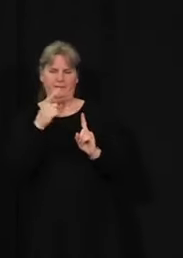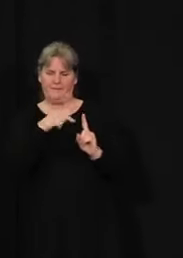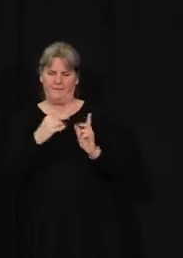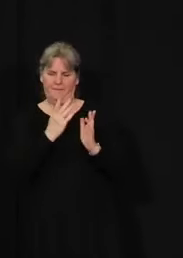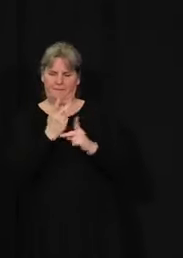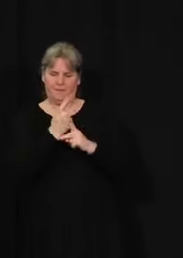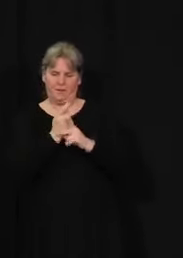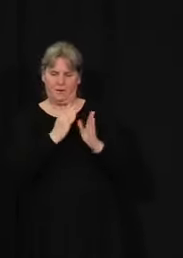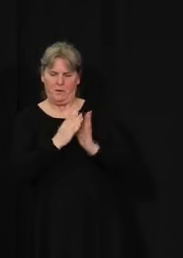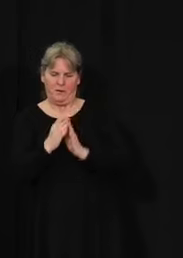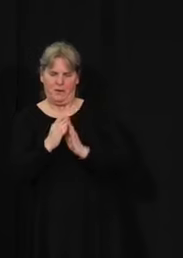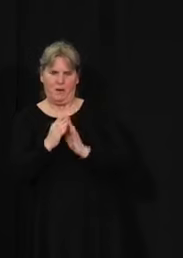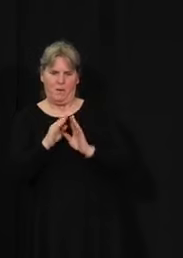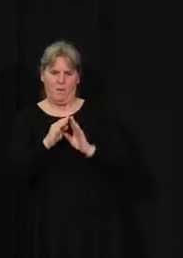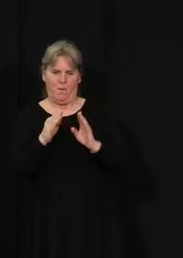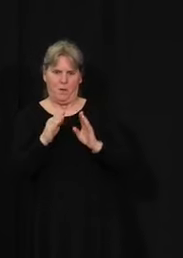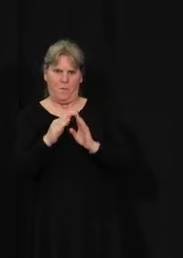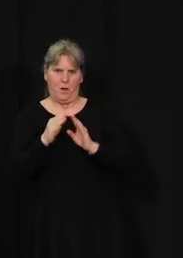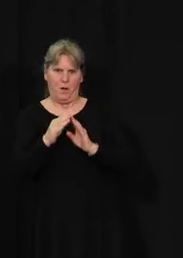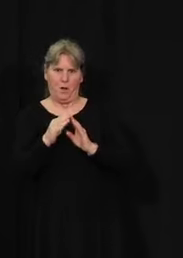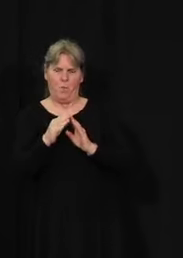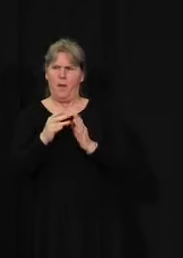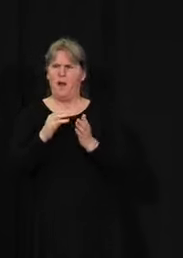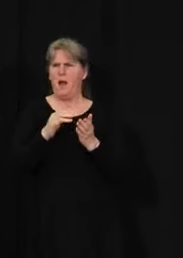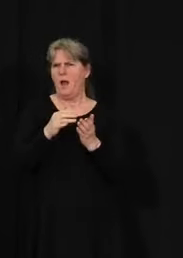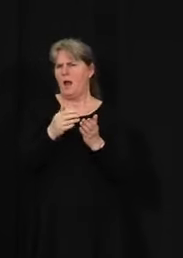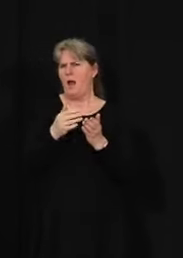formulating a reopening plan how much of that plan hinges on what